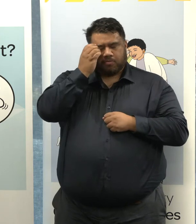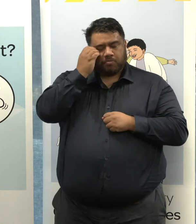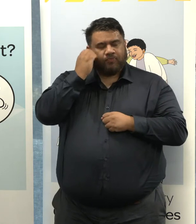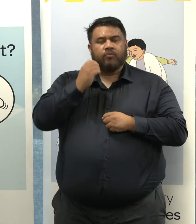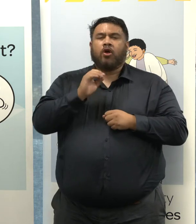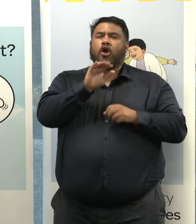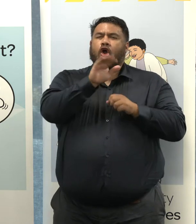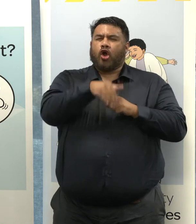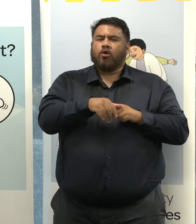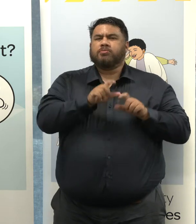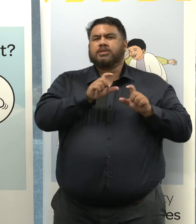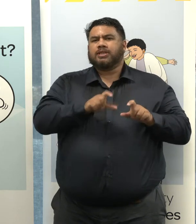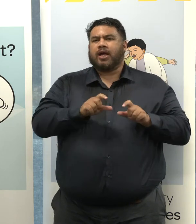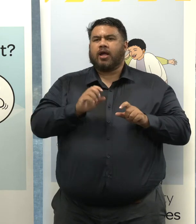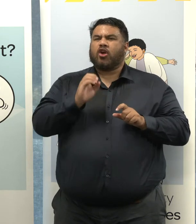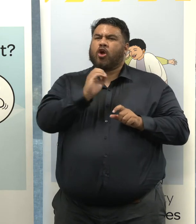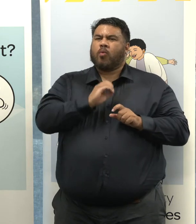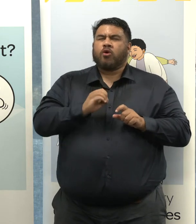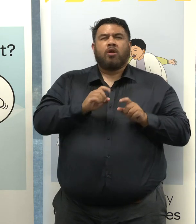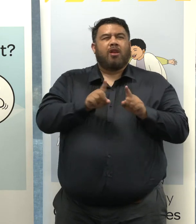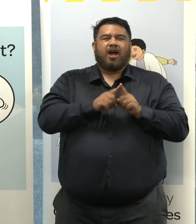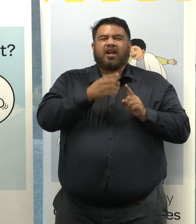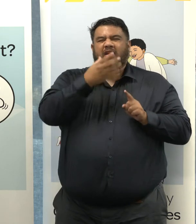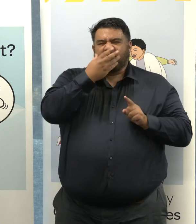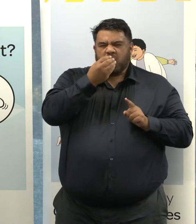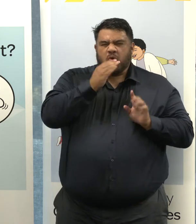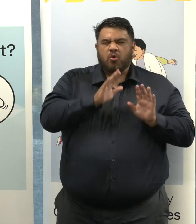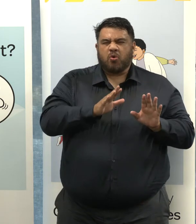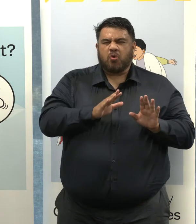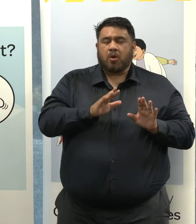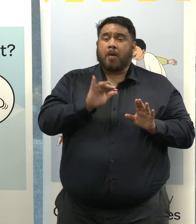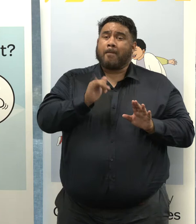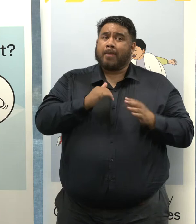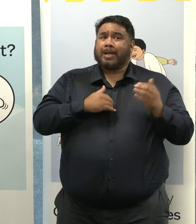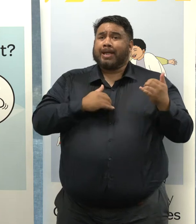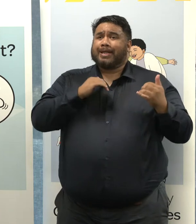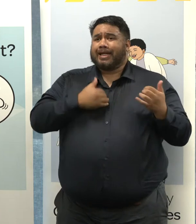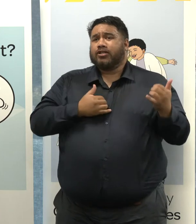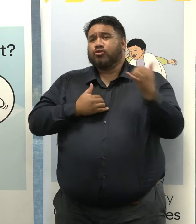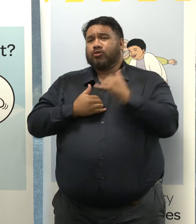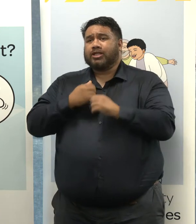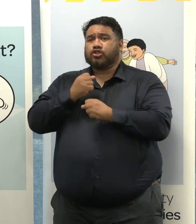and boosted, they will have a